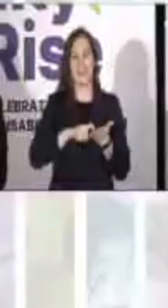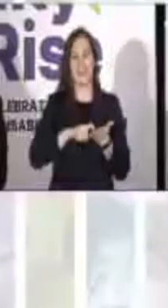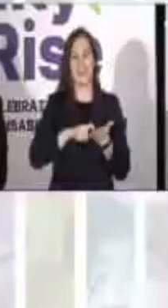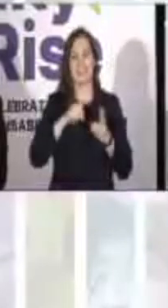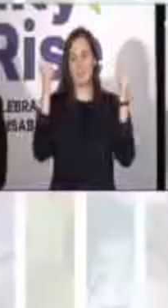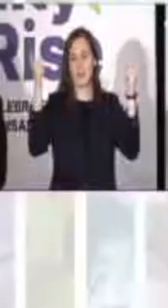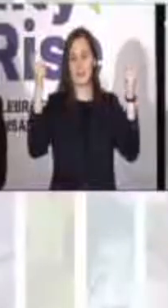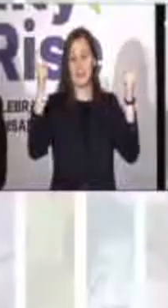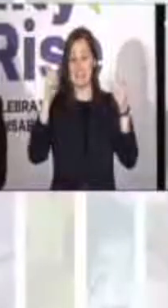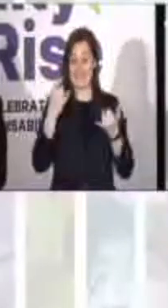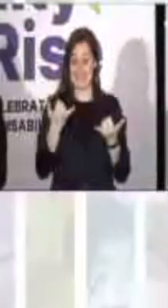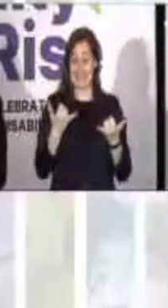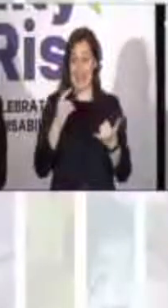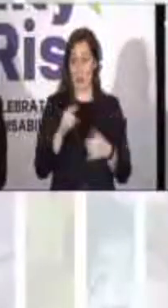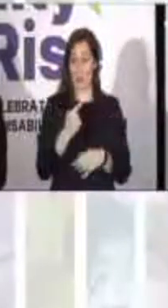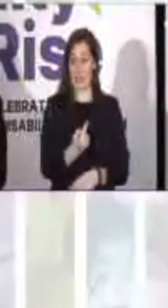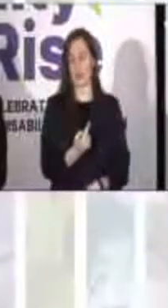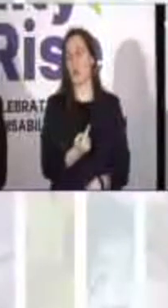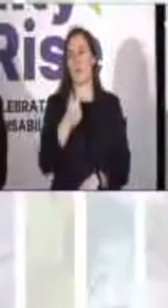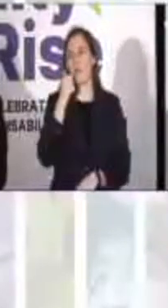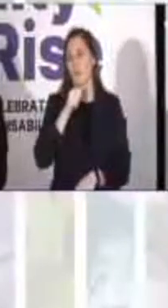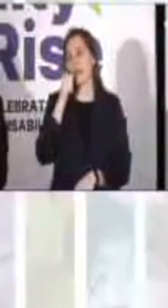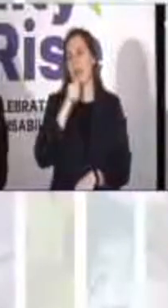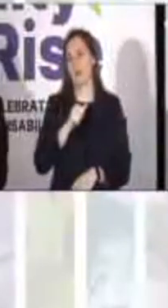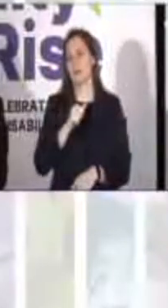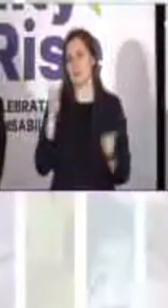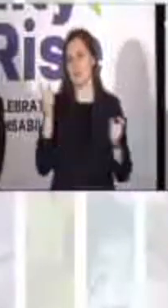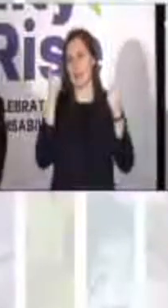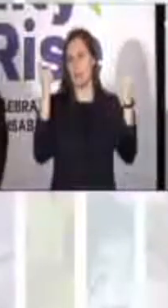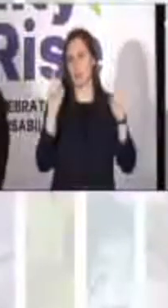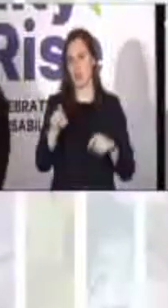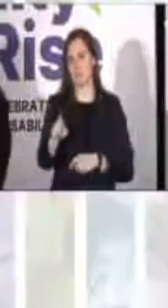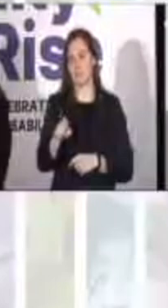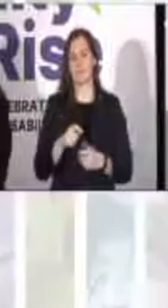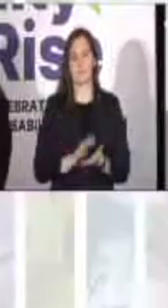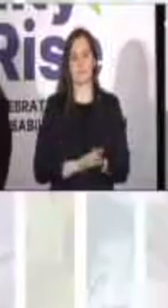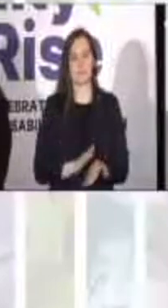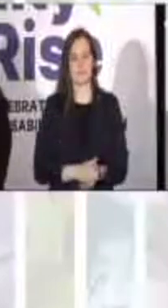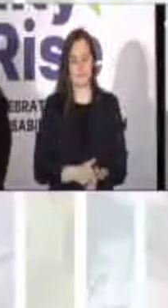BUT EACH AND EVERY DAY.